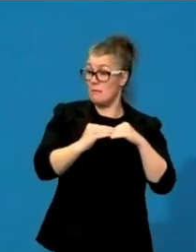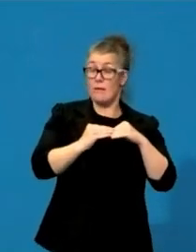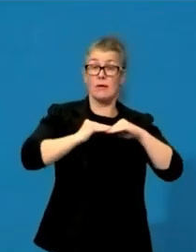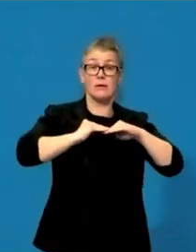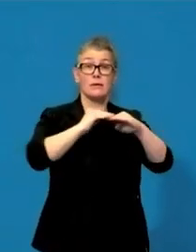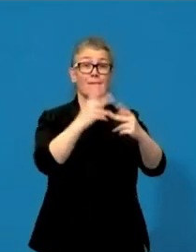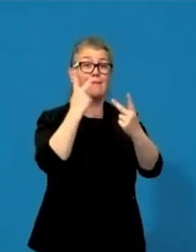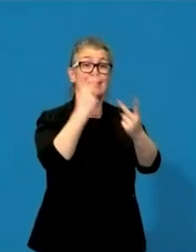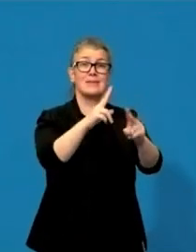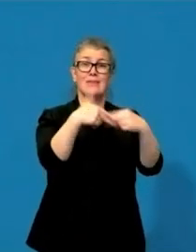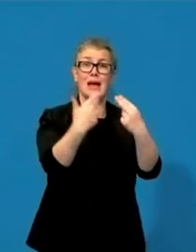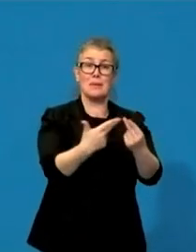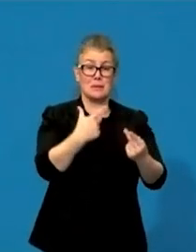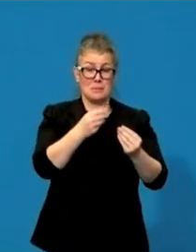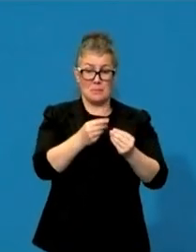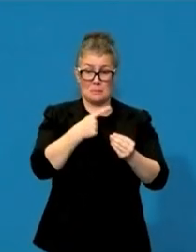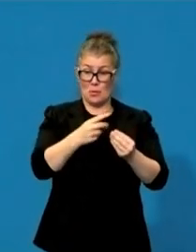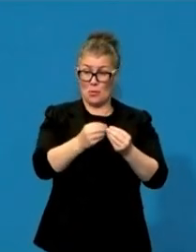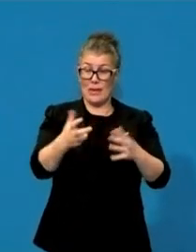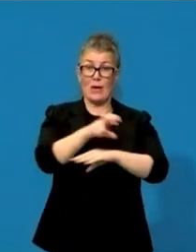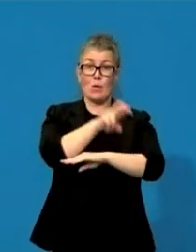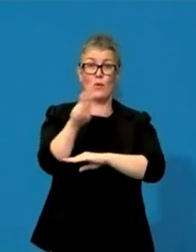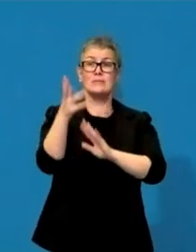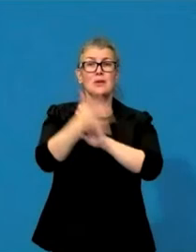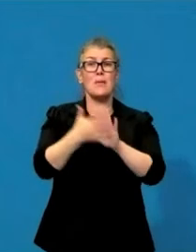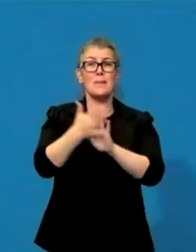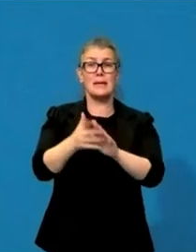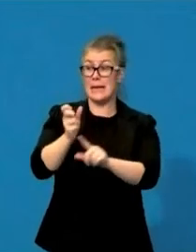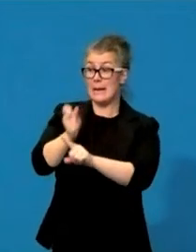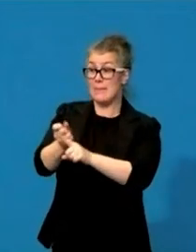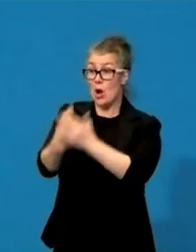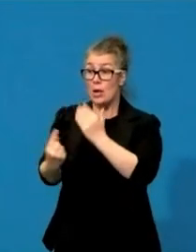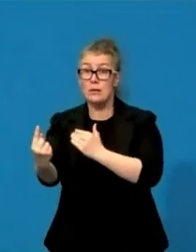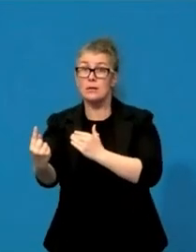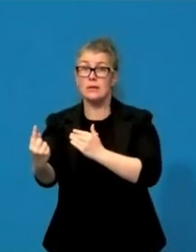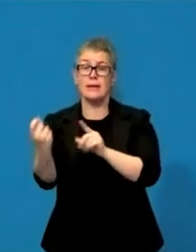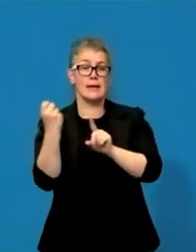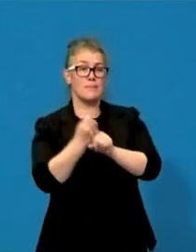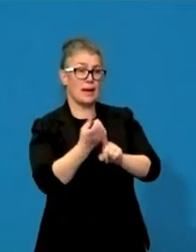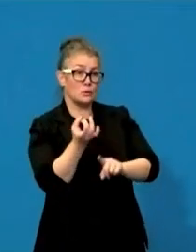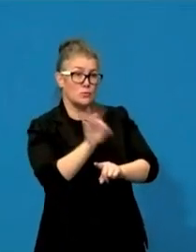And there's this ripple effect that happens and it accumulates, and it accumulates when